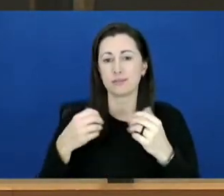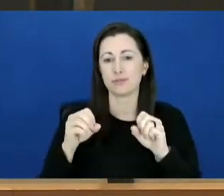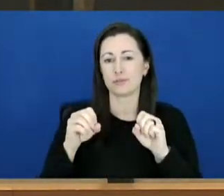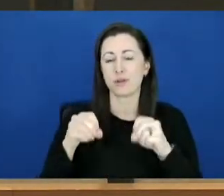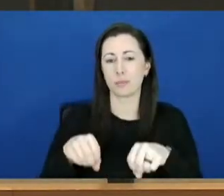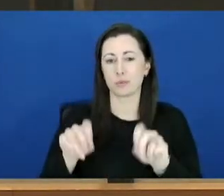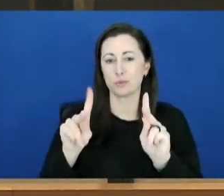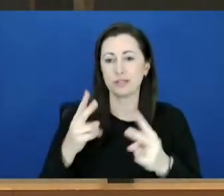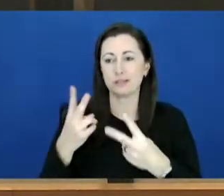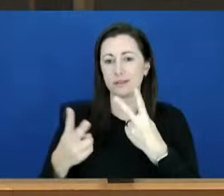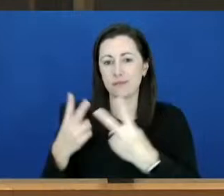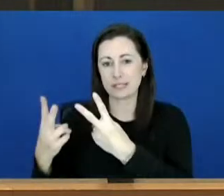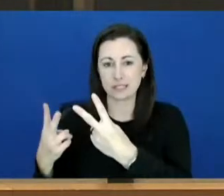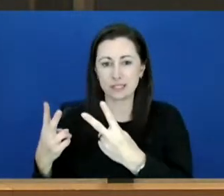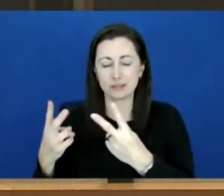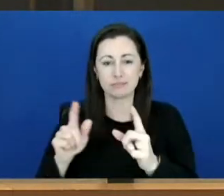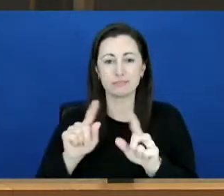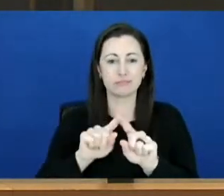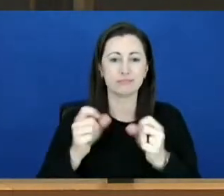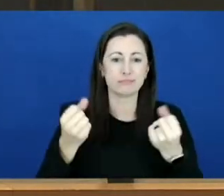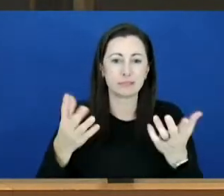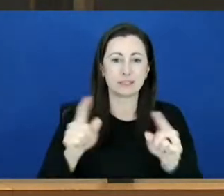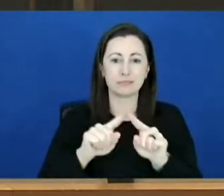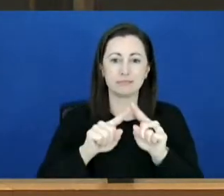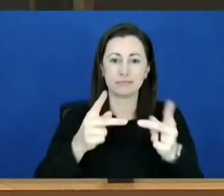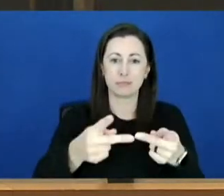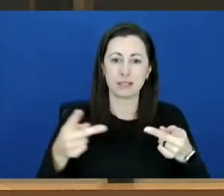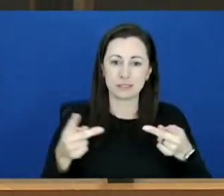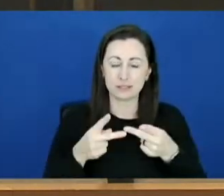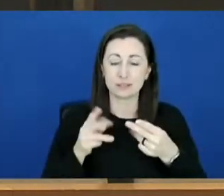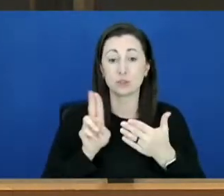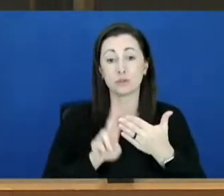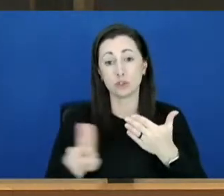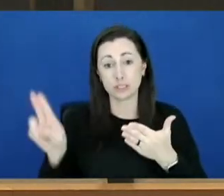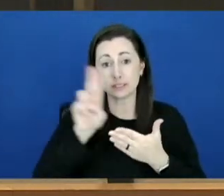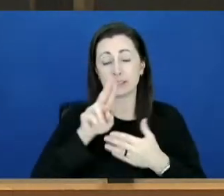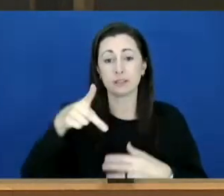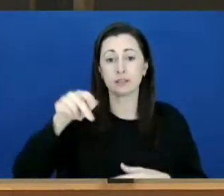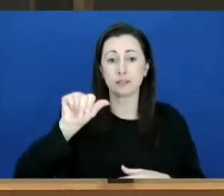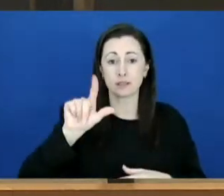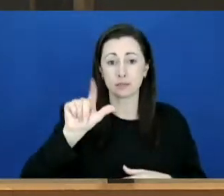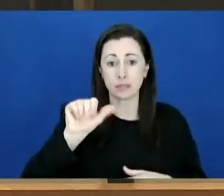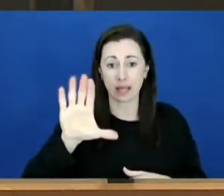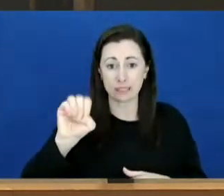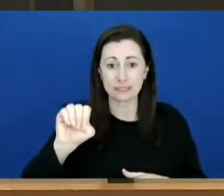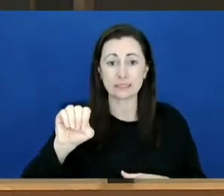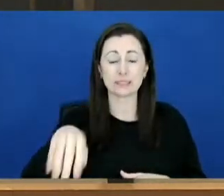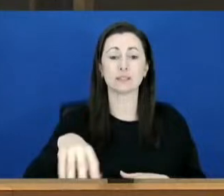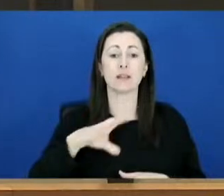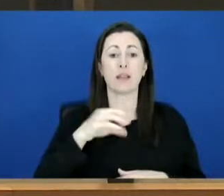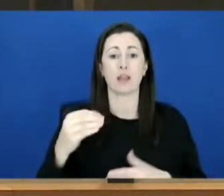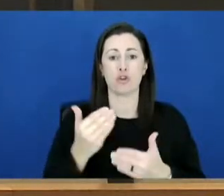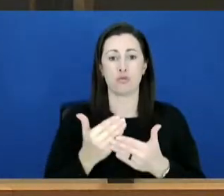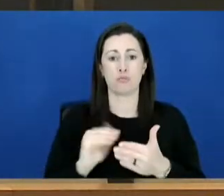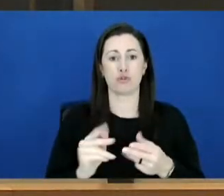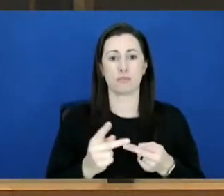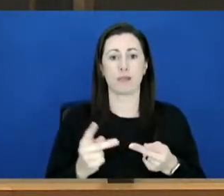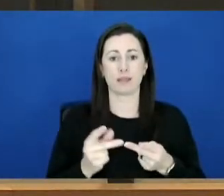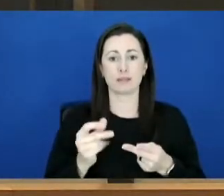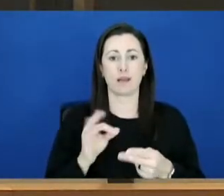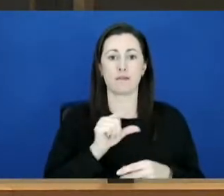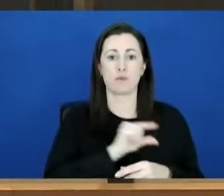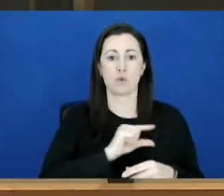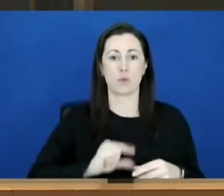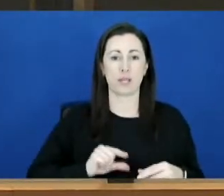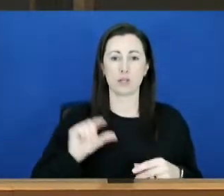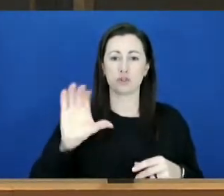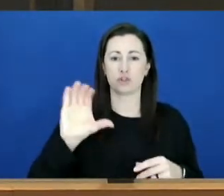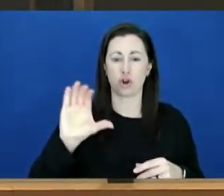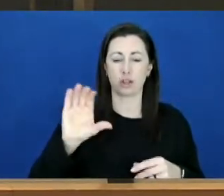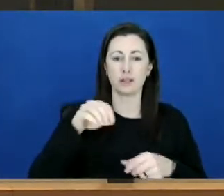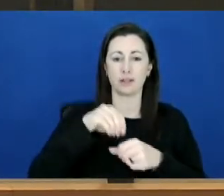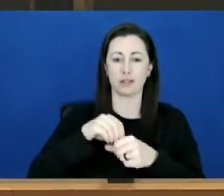HOSTED BY PEERS, THEY HAD A